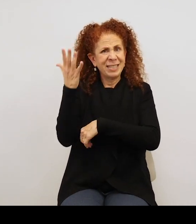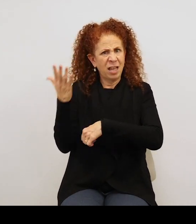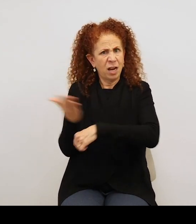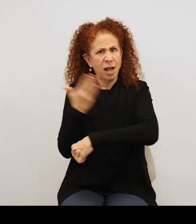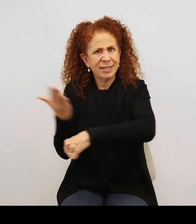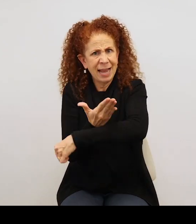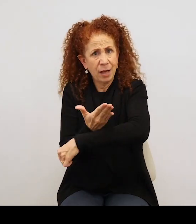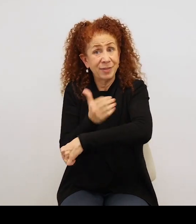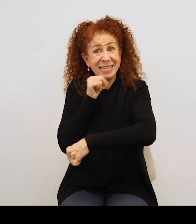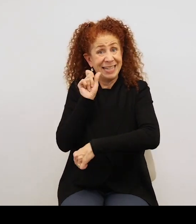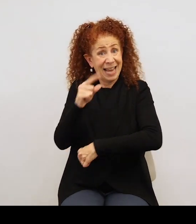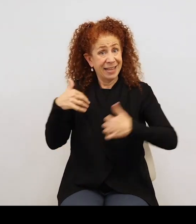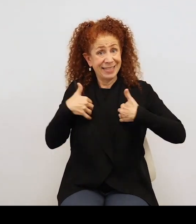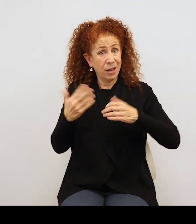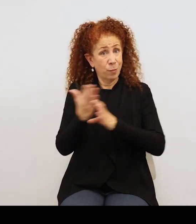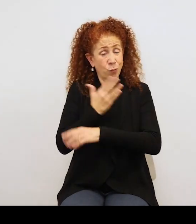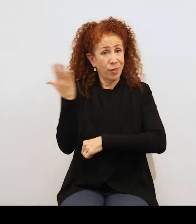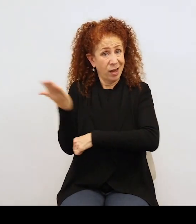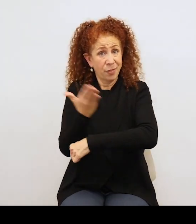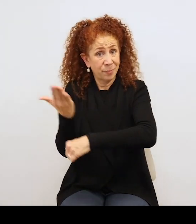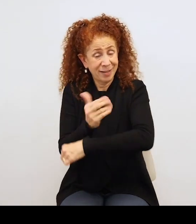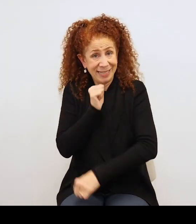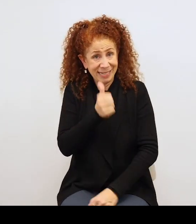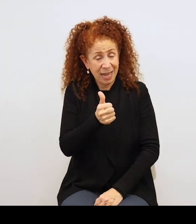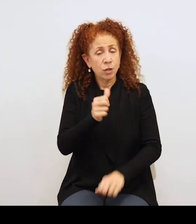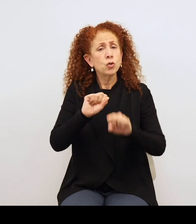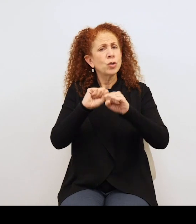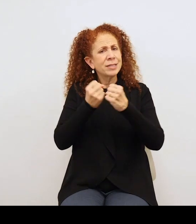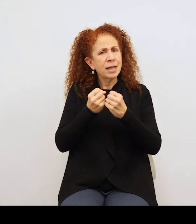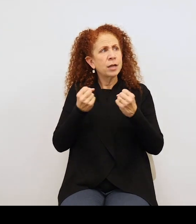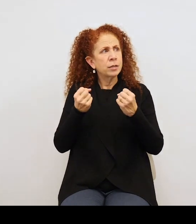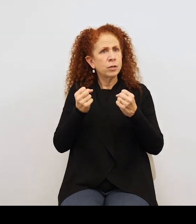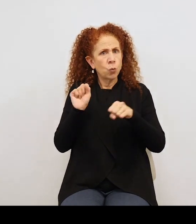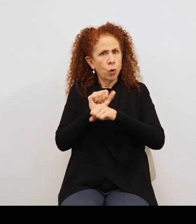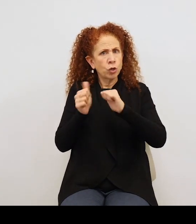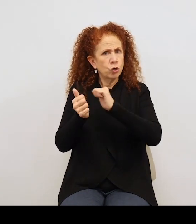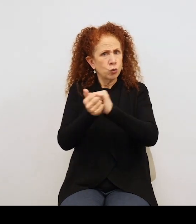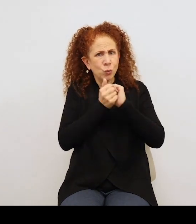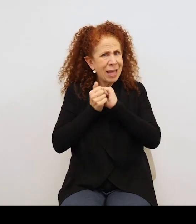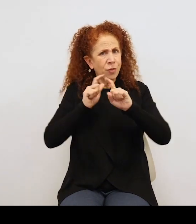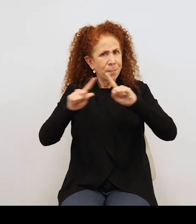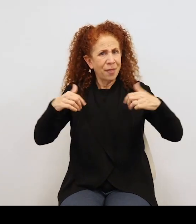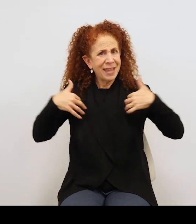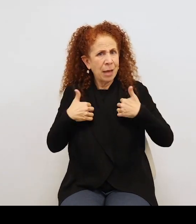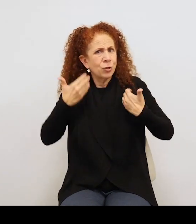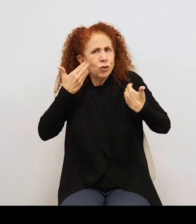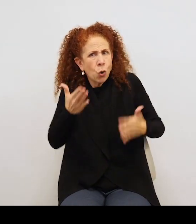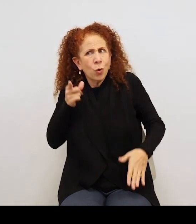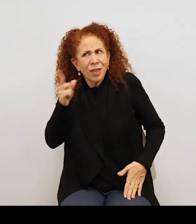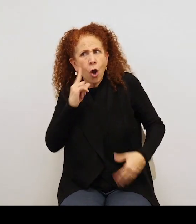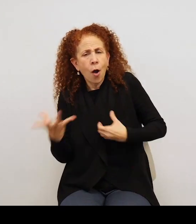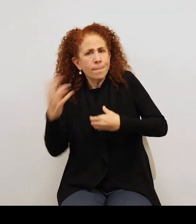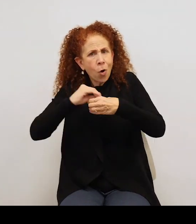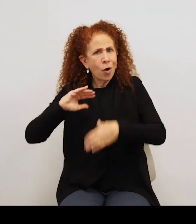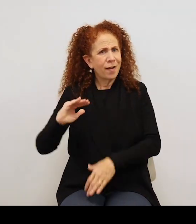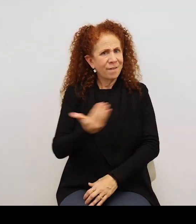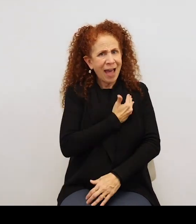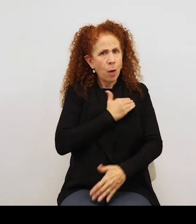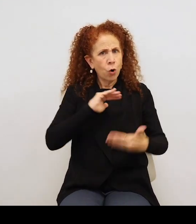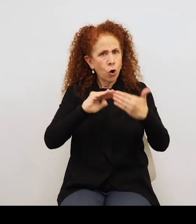before they did that. So society is all working together, but the animals don't know they're part of our urban environment.